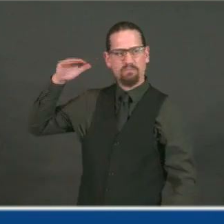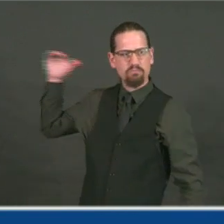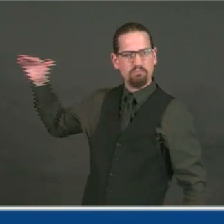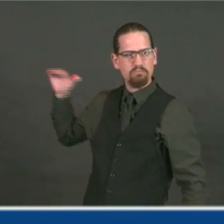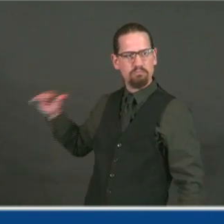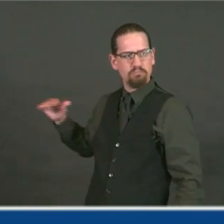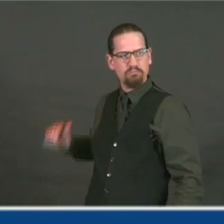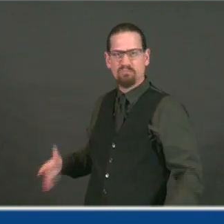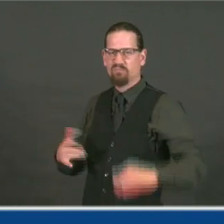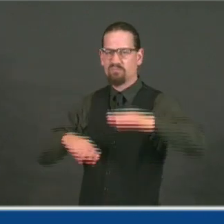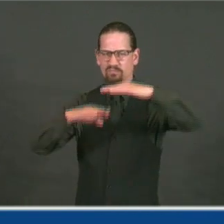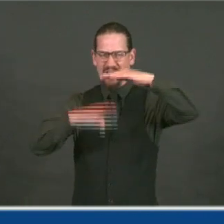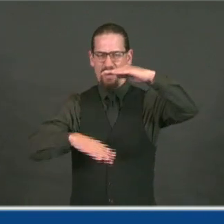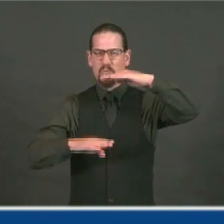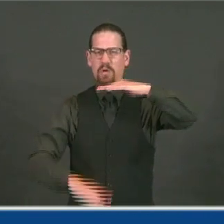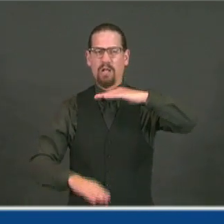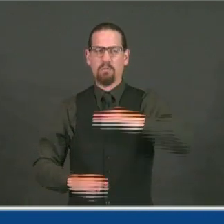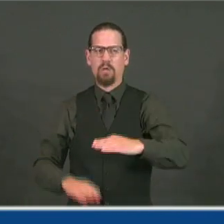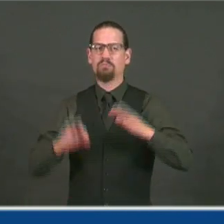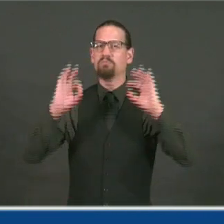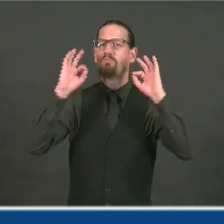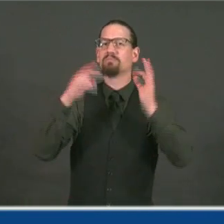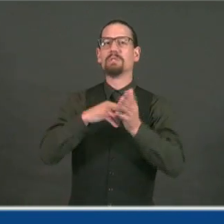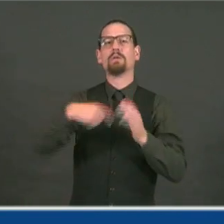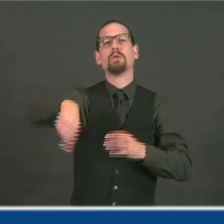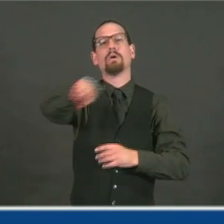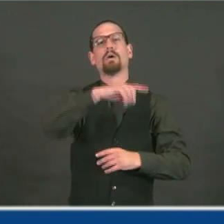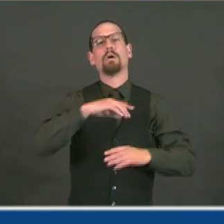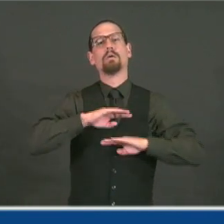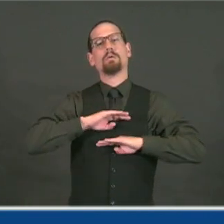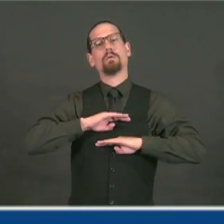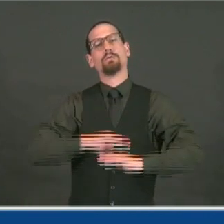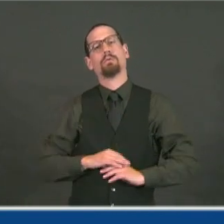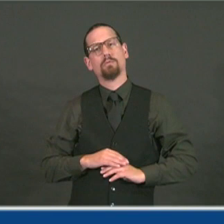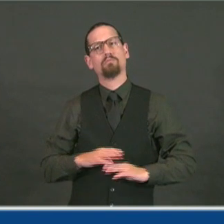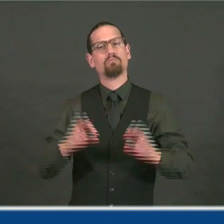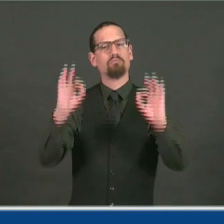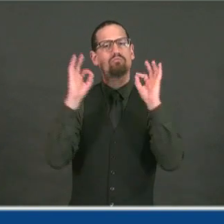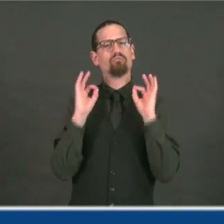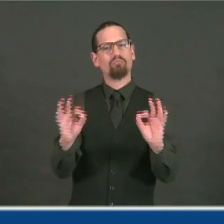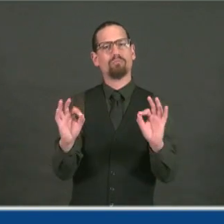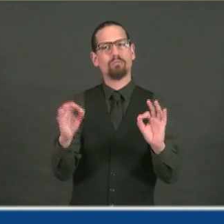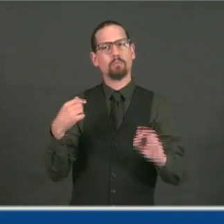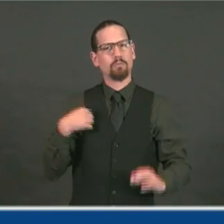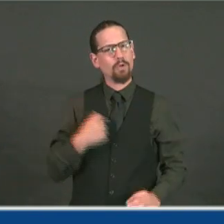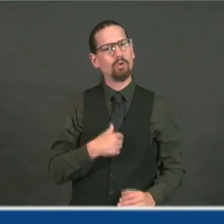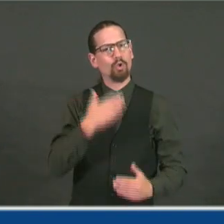HAVE A BIT OF CONFIDENCE THAT WE ARE BELOW THE REDLINE. I HOPE THIS IS A SNAPSHOT THAT